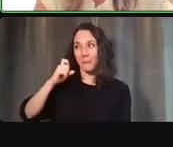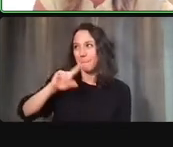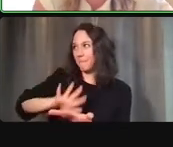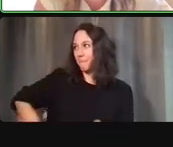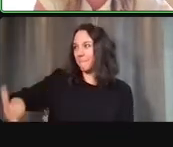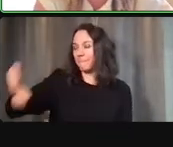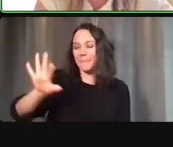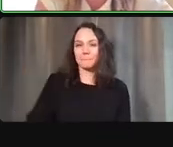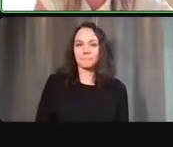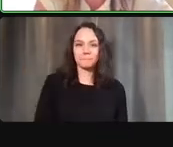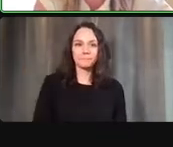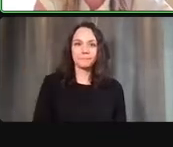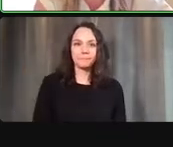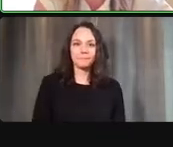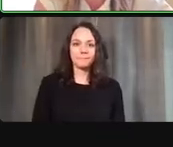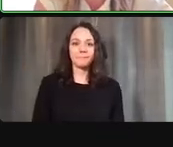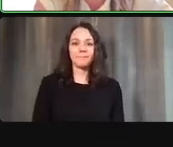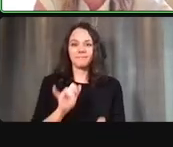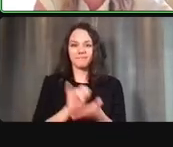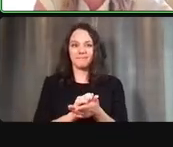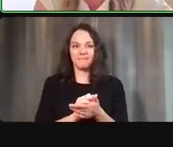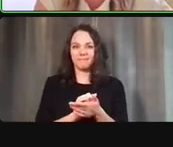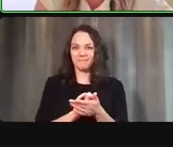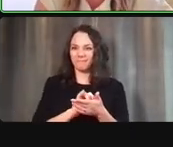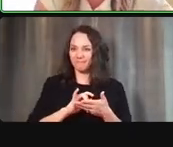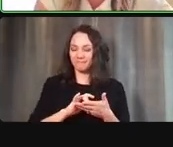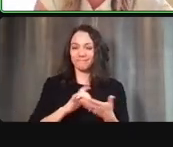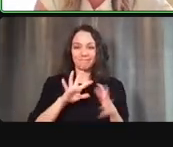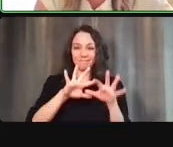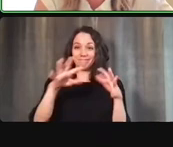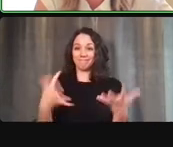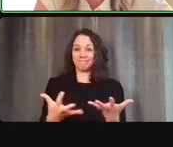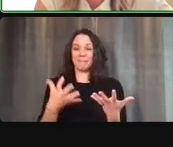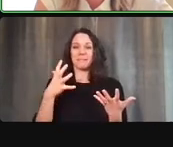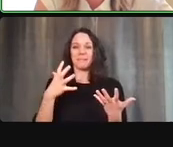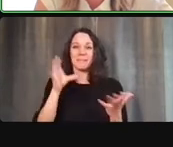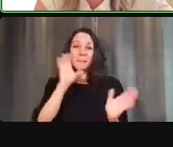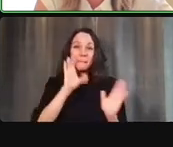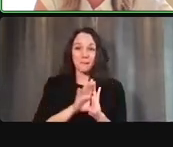And that is our Picture of Health program. I'm incredibly excited that we have been